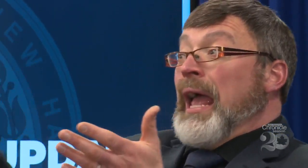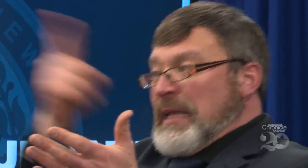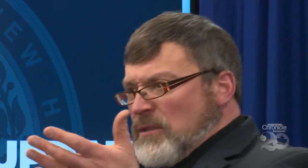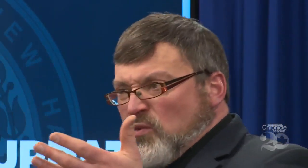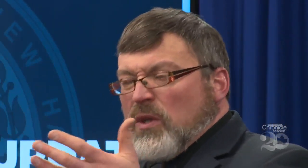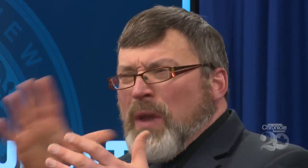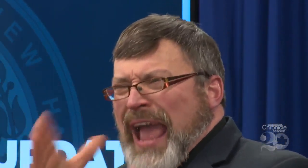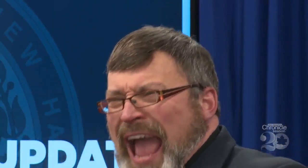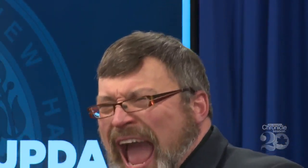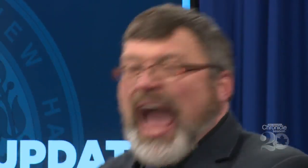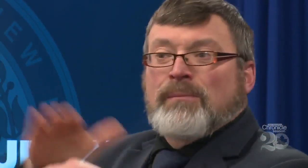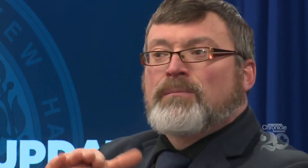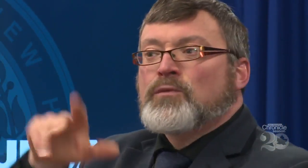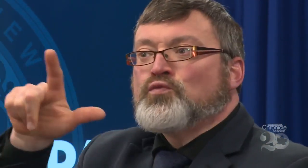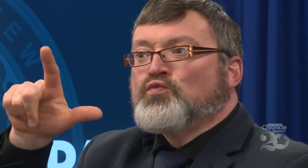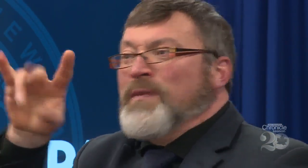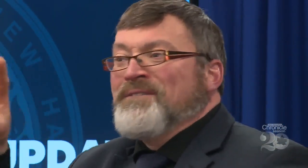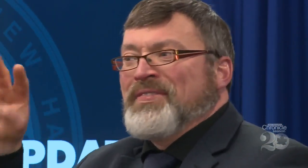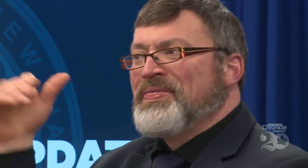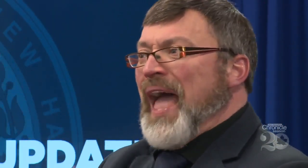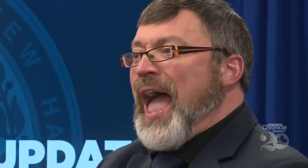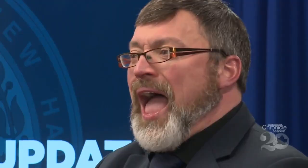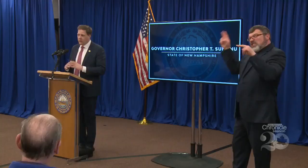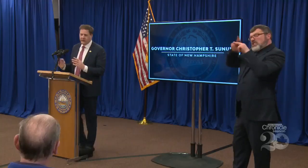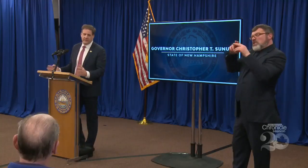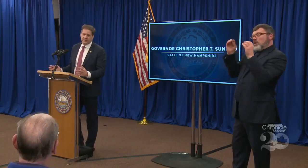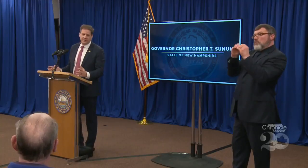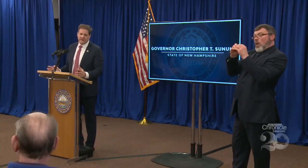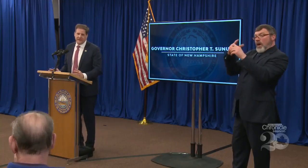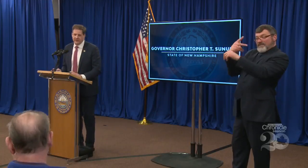THE BULK OF HIS WORK IS ONE-ON-ONE AS A MEDICAL